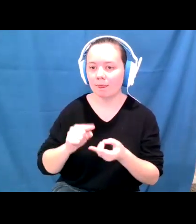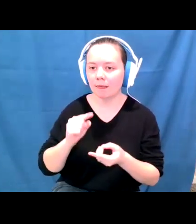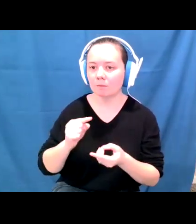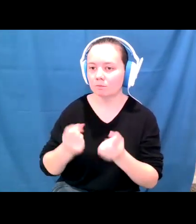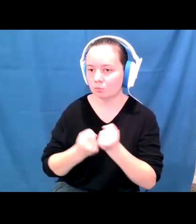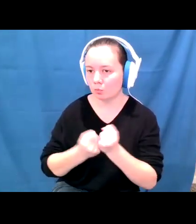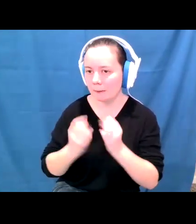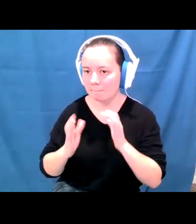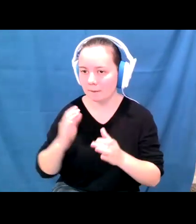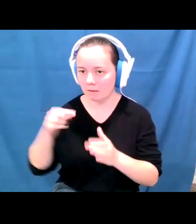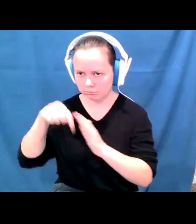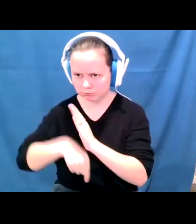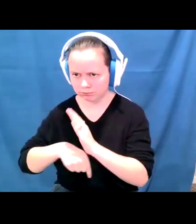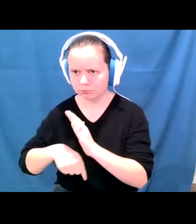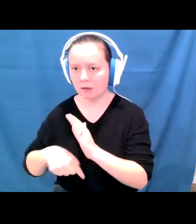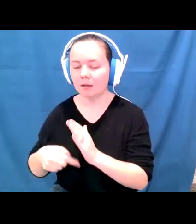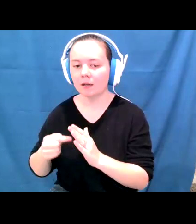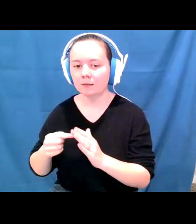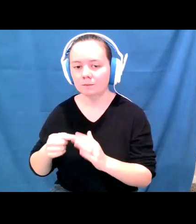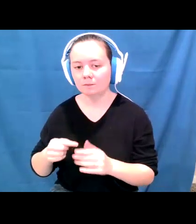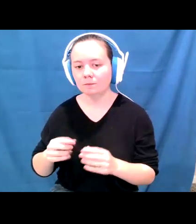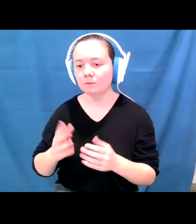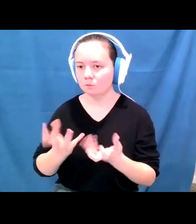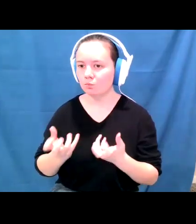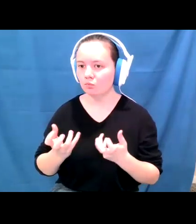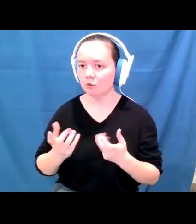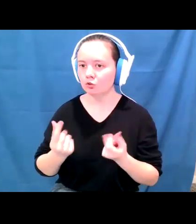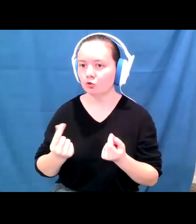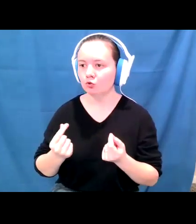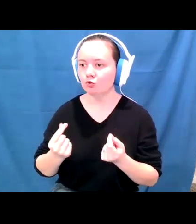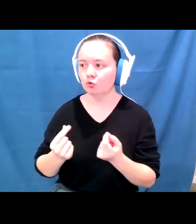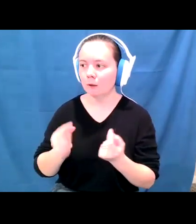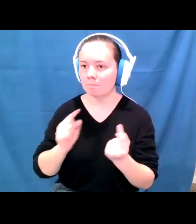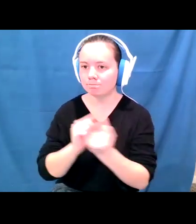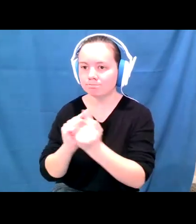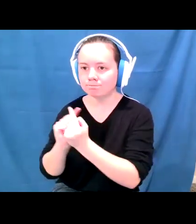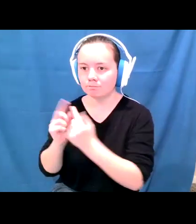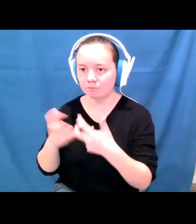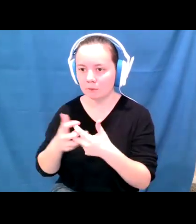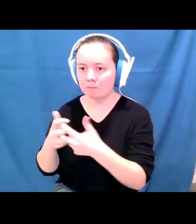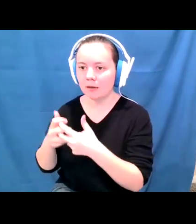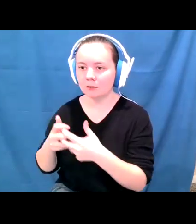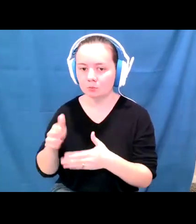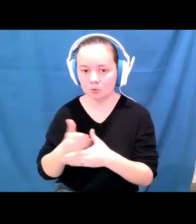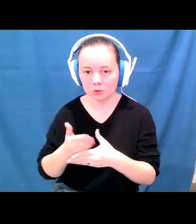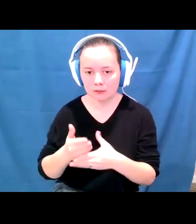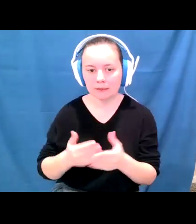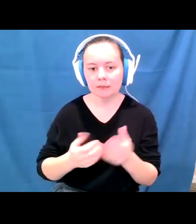between meetings, and we'll really try to do some great matchmaking between SMEs and states that are participating in topics.